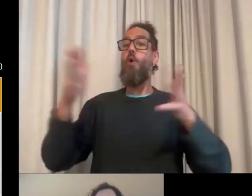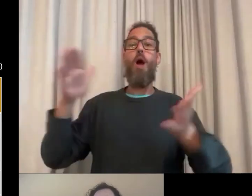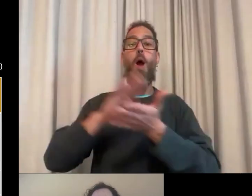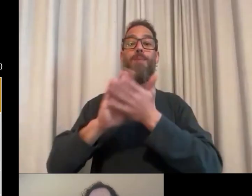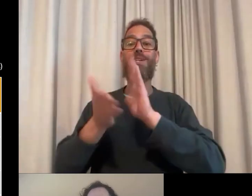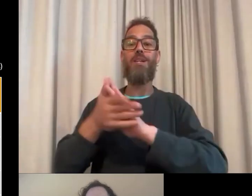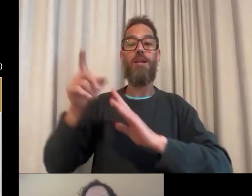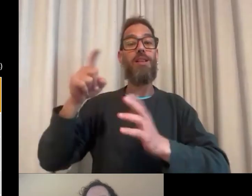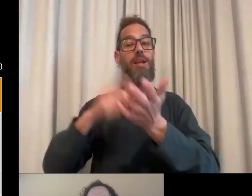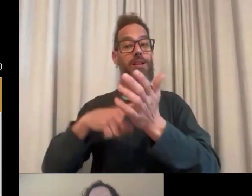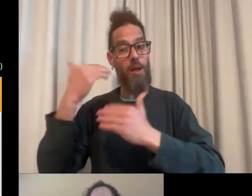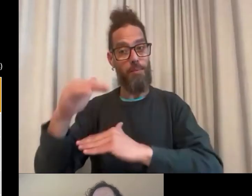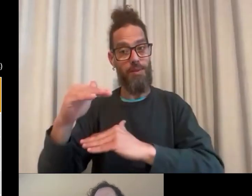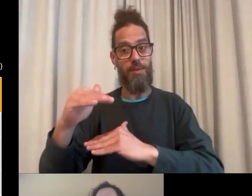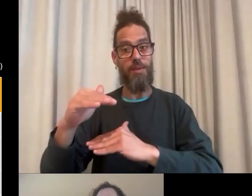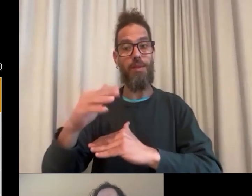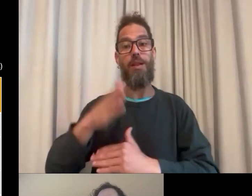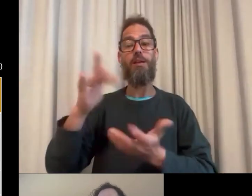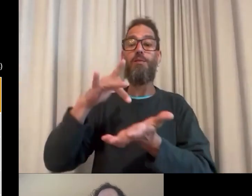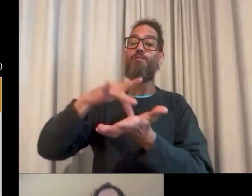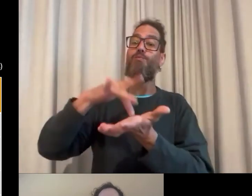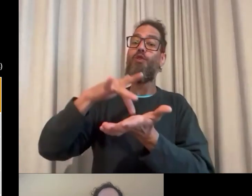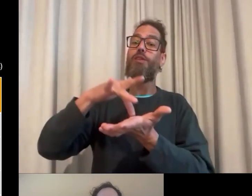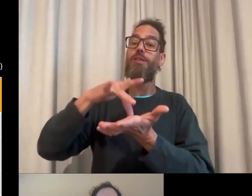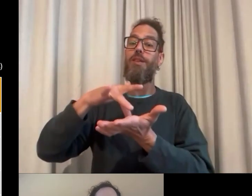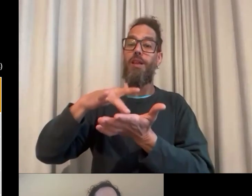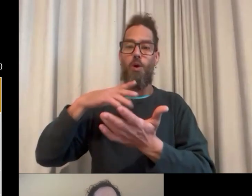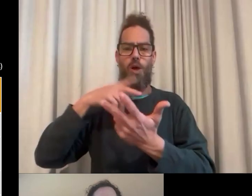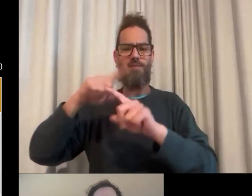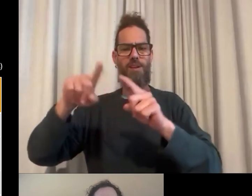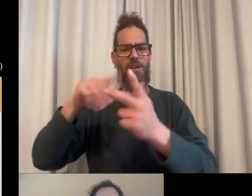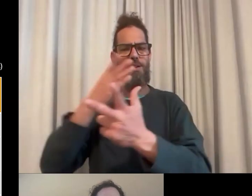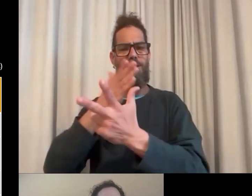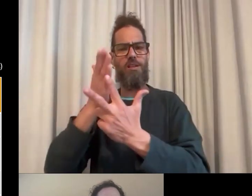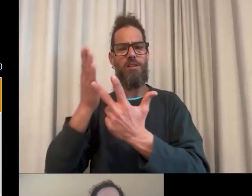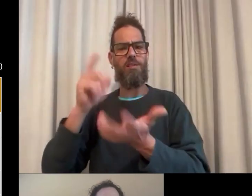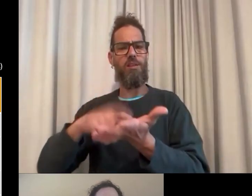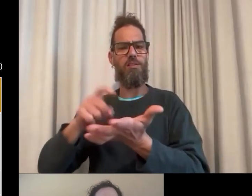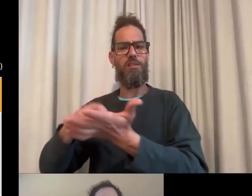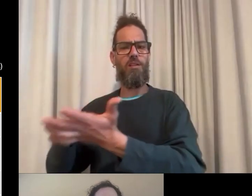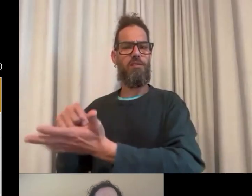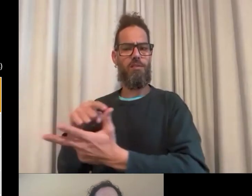businesses, and another for medium-sized federally regulated businesses.